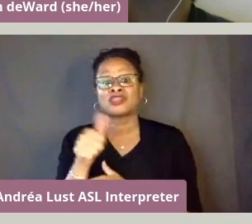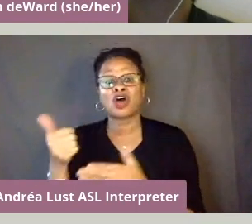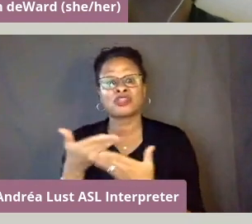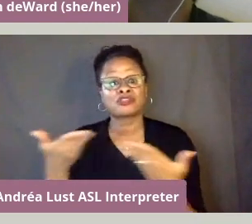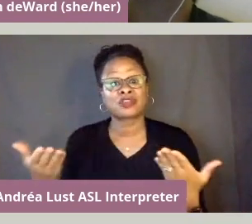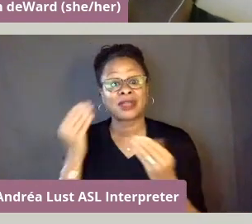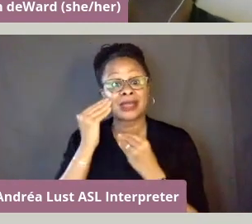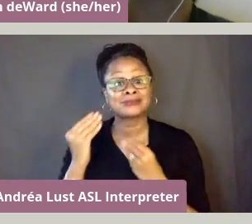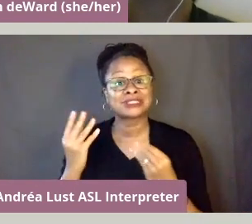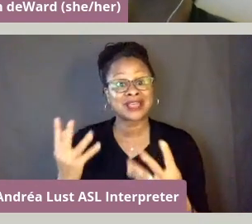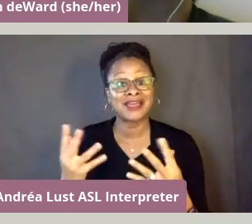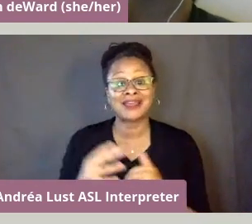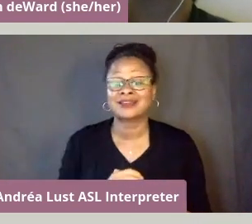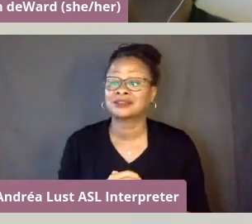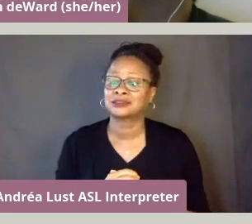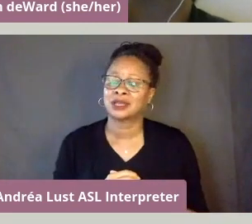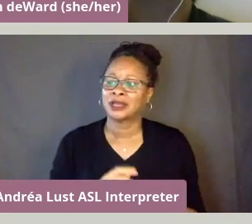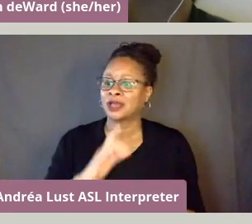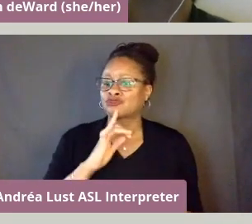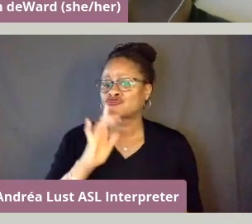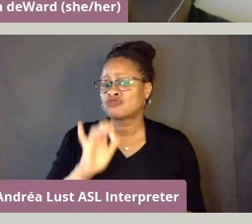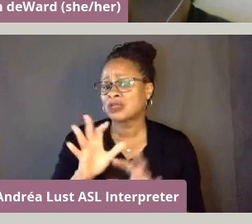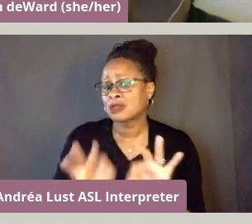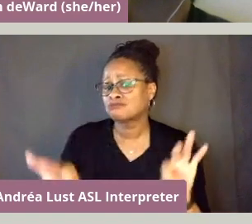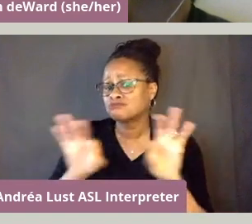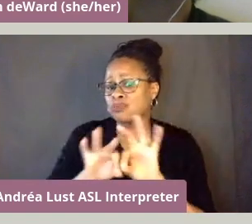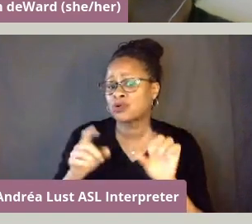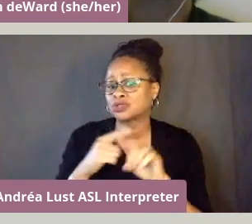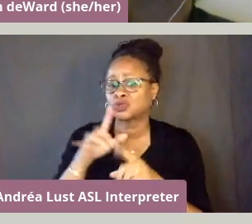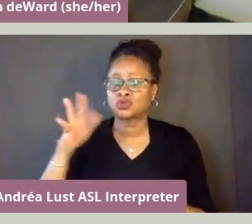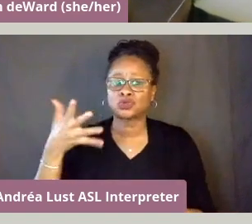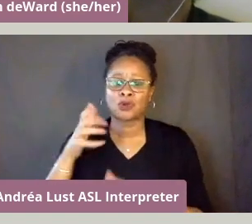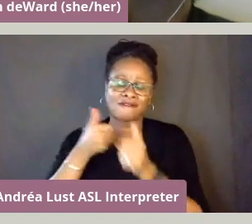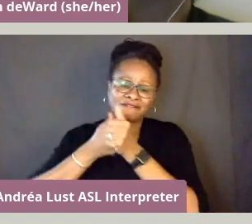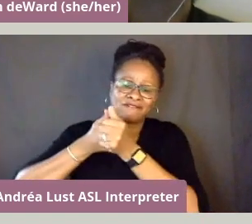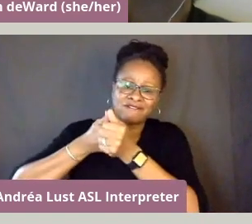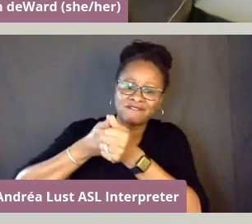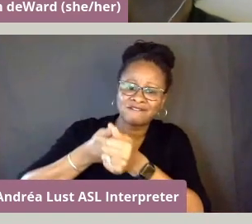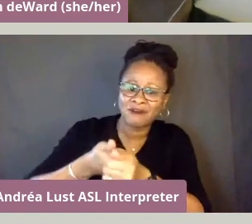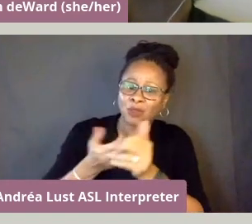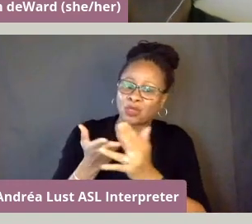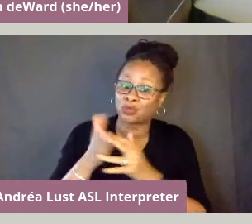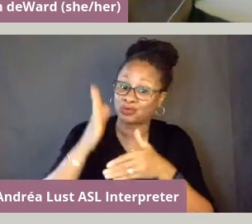is that it really is important to follow it through to the end